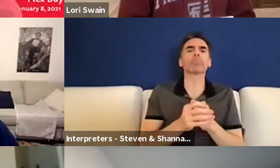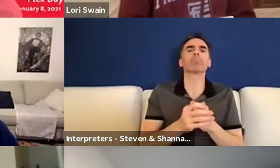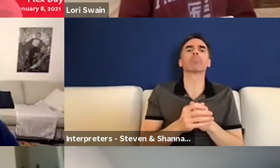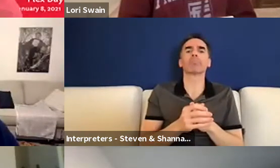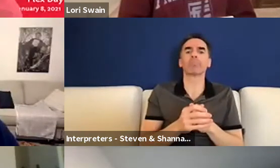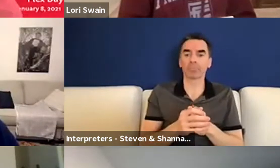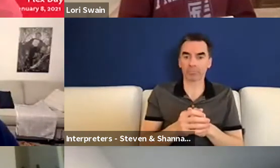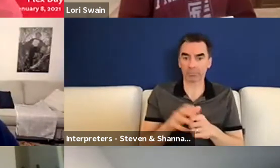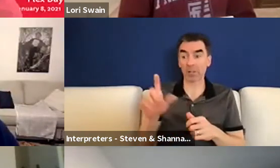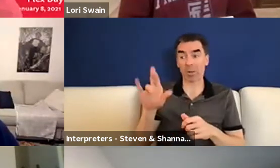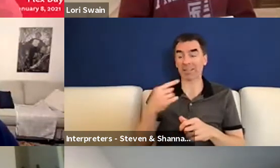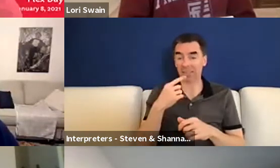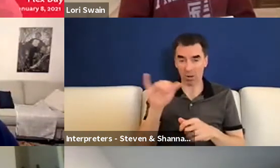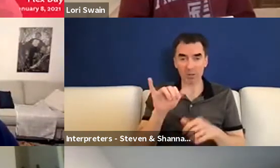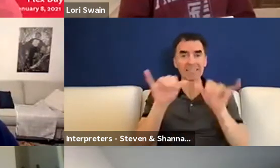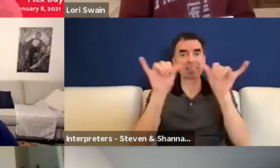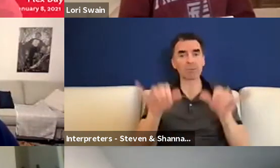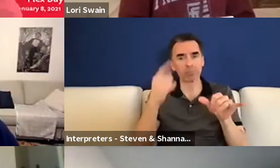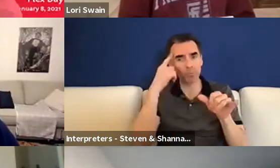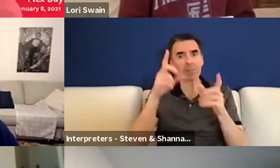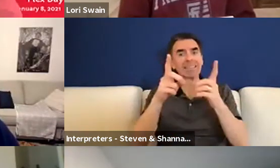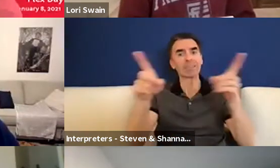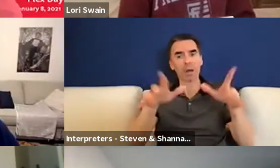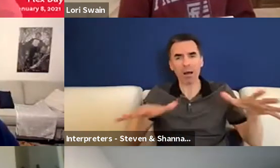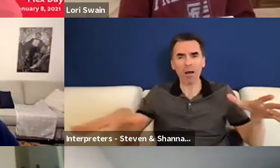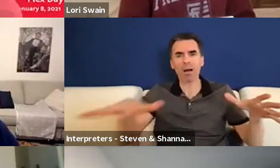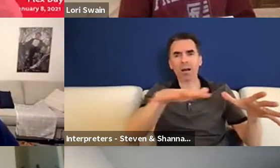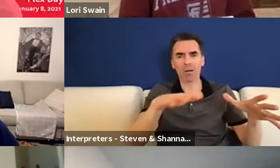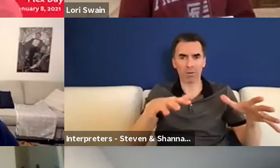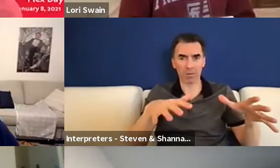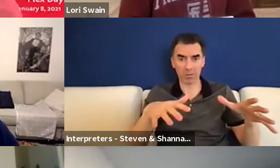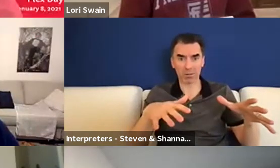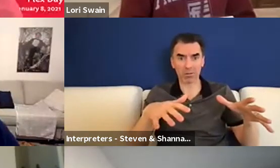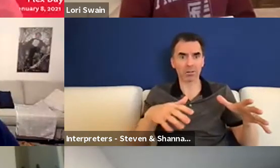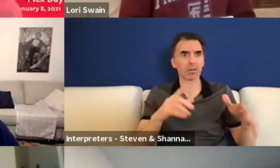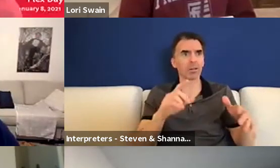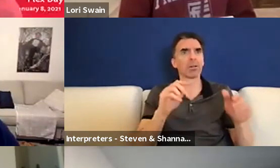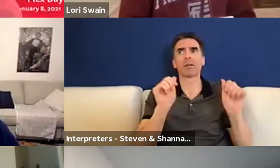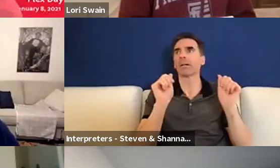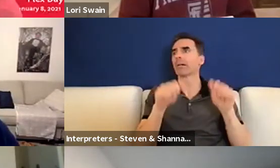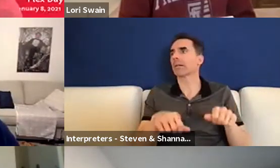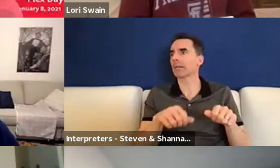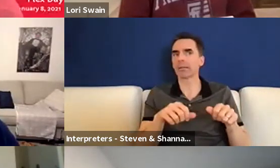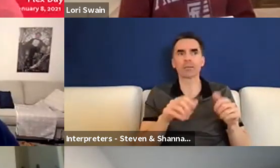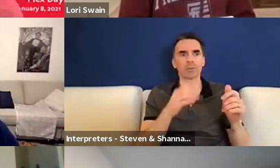district. So students can register anywhere, they can see counselors, they don't usually anywhere. They take courses, they can do